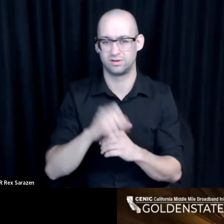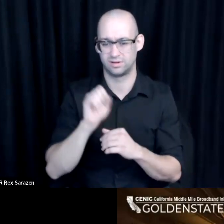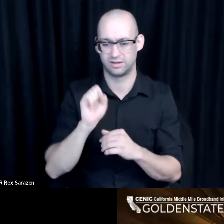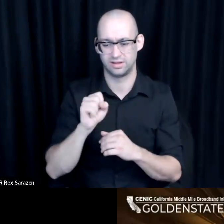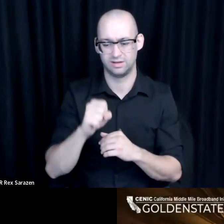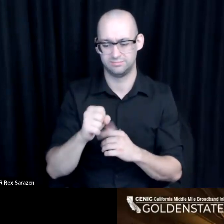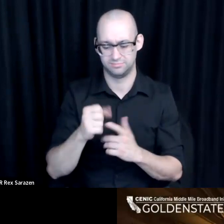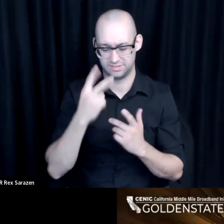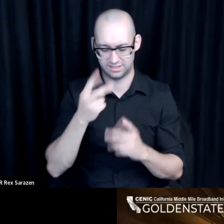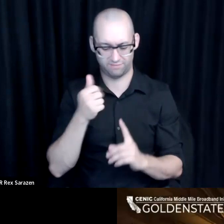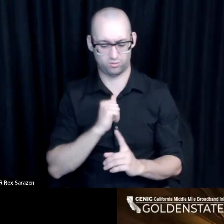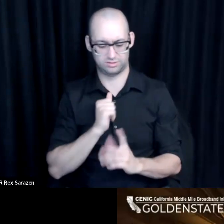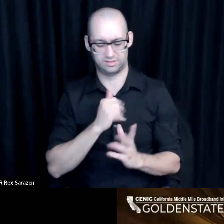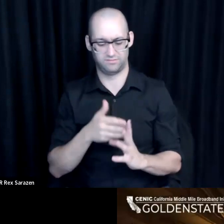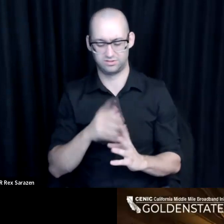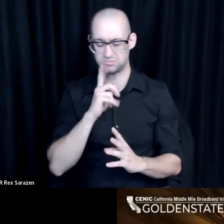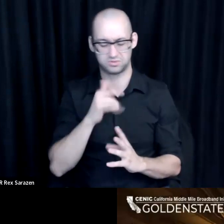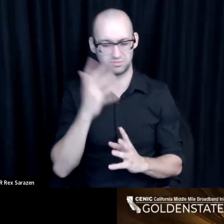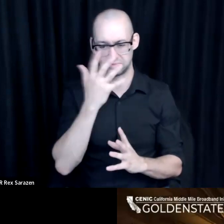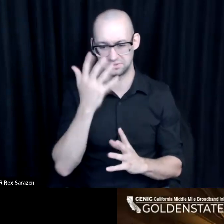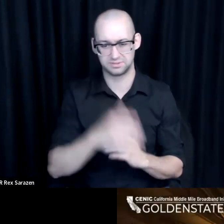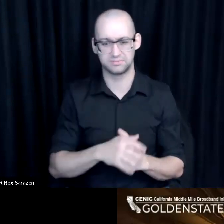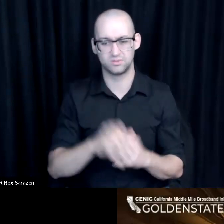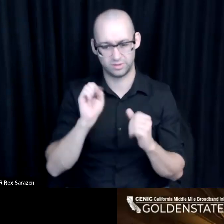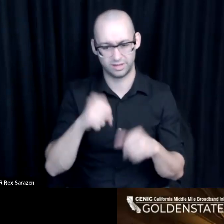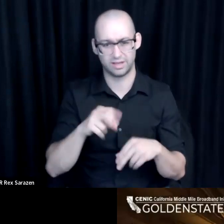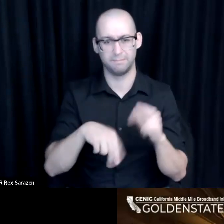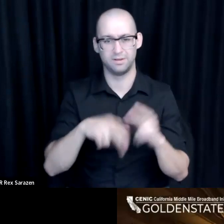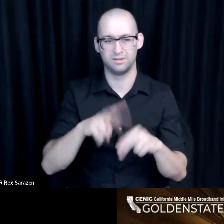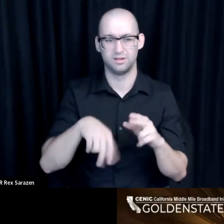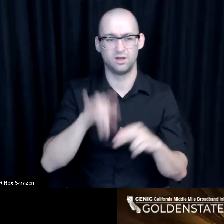And then you get a chance to, you know, build a wireless network link as well, and understand the